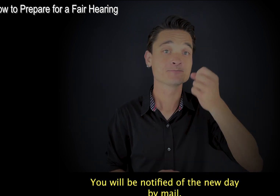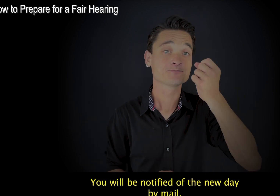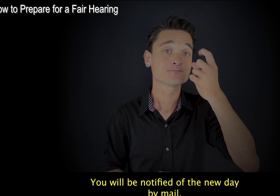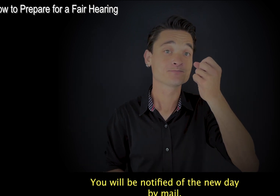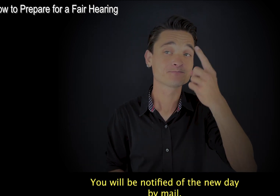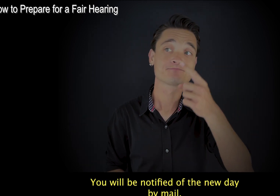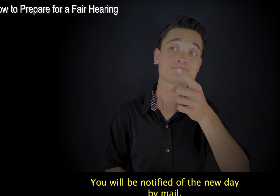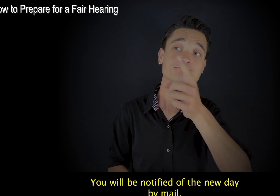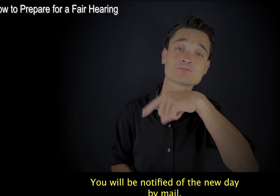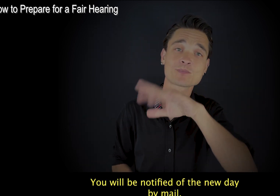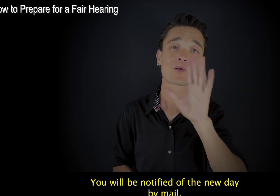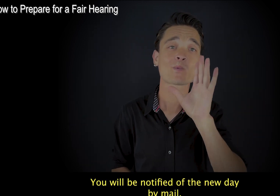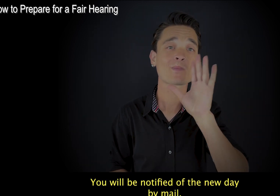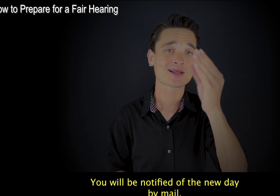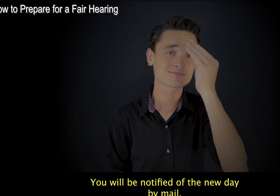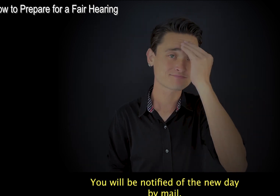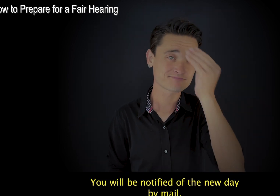You will be notified of the new day by mail.